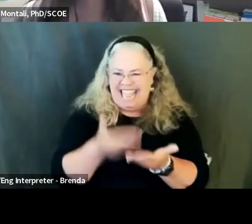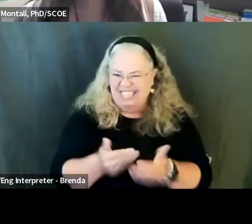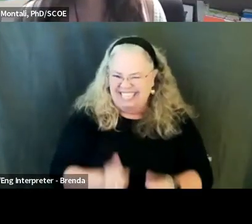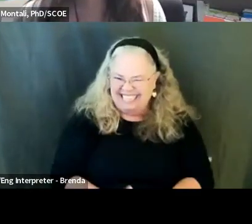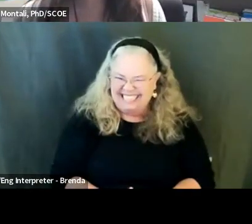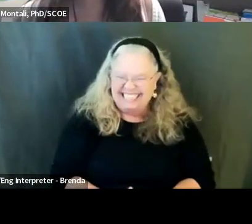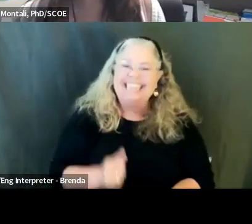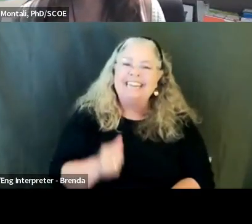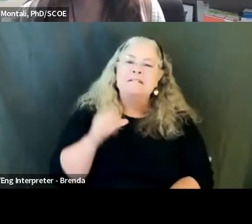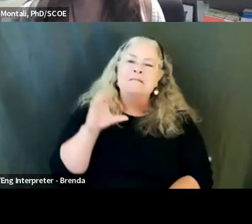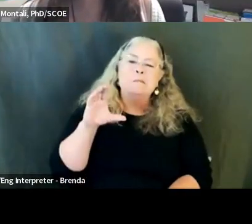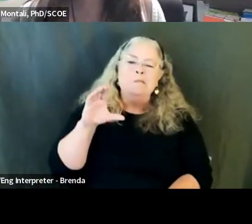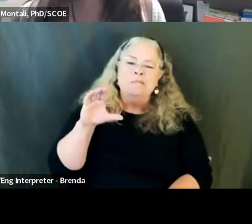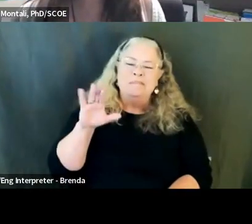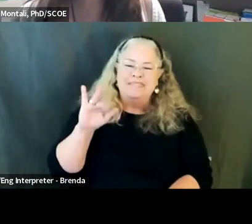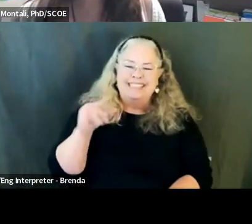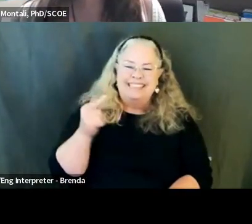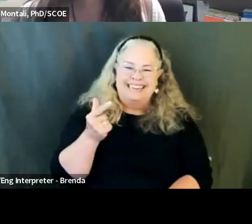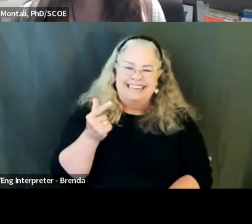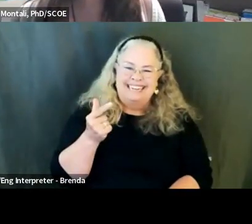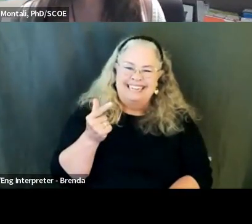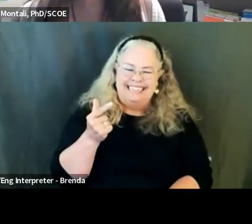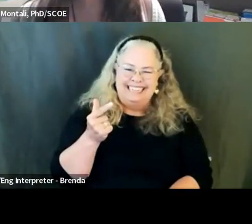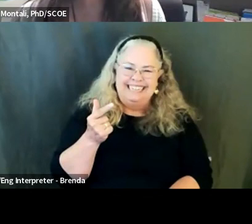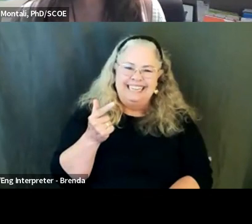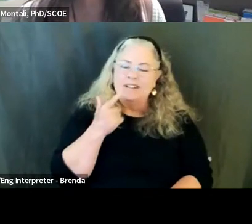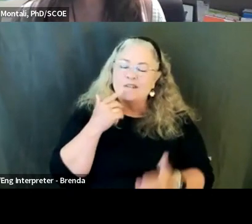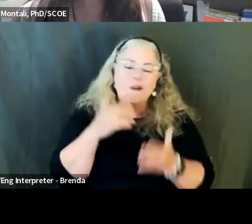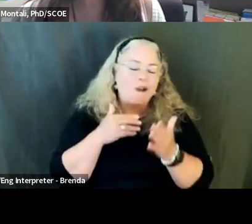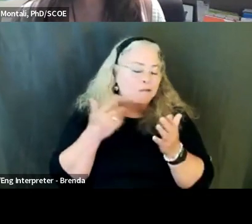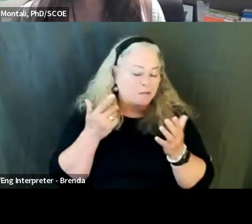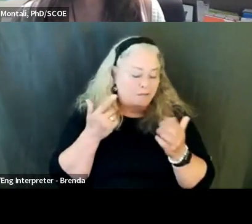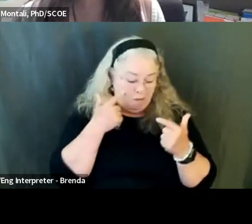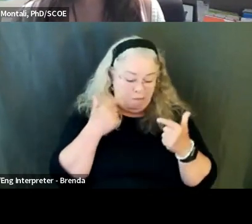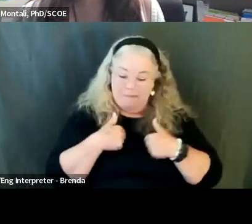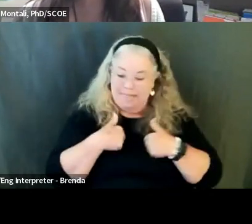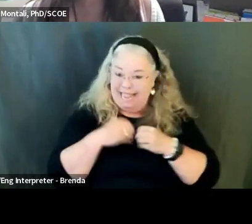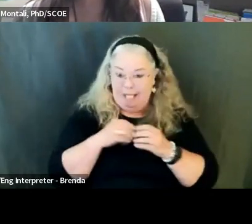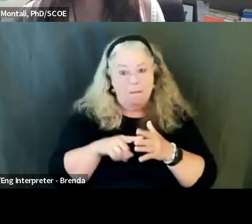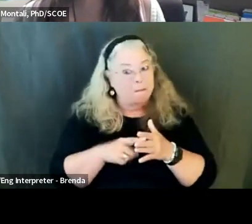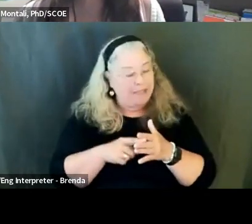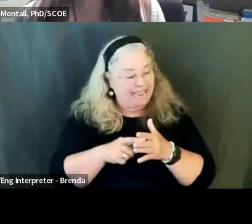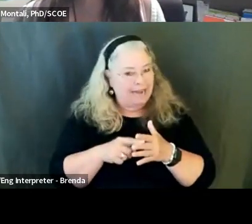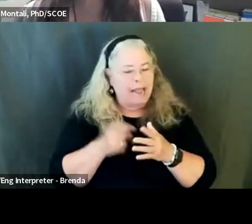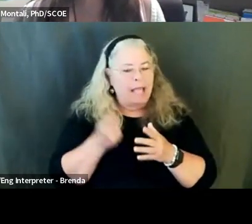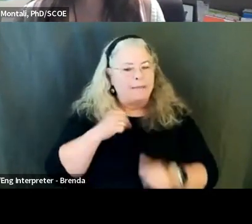you know it for a lot of us and even for me at the beginning you're very very hesitant because it is